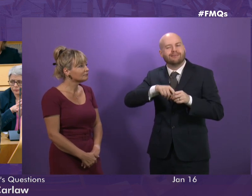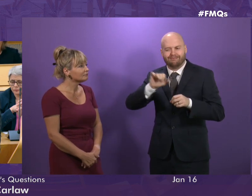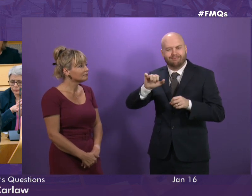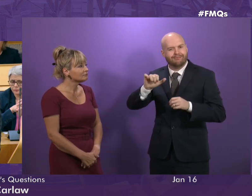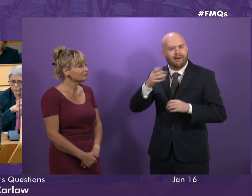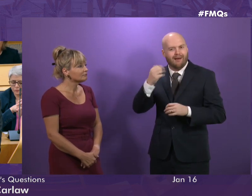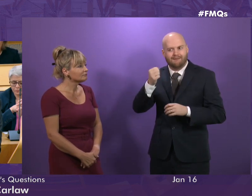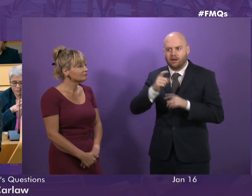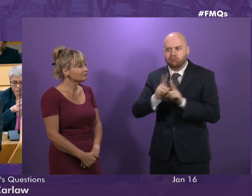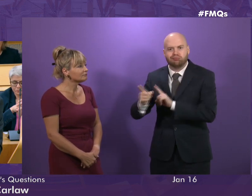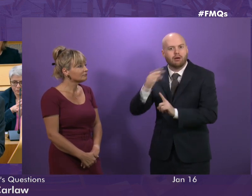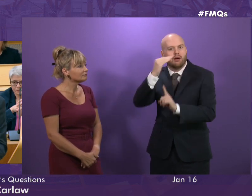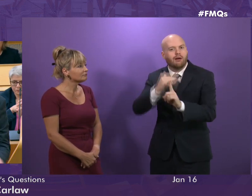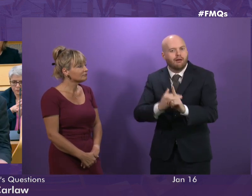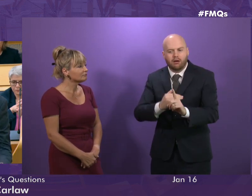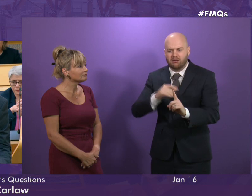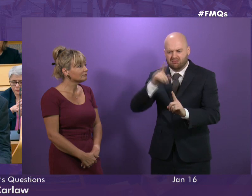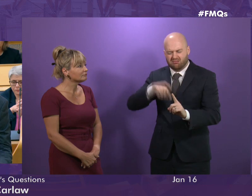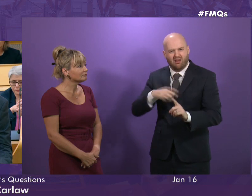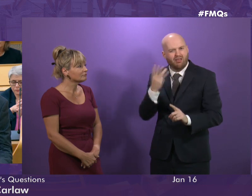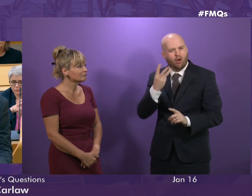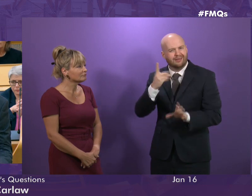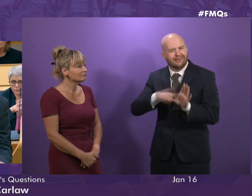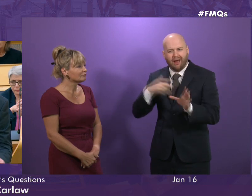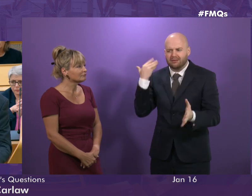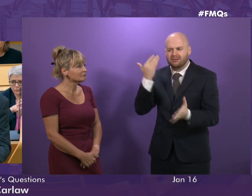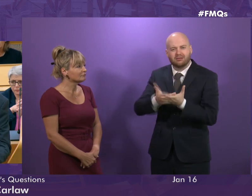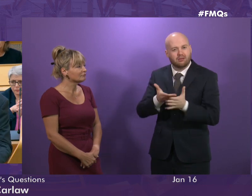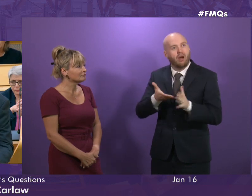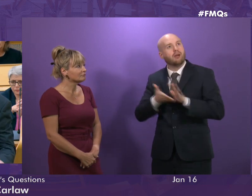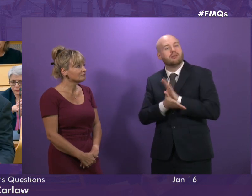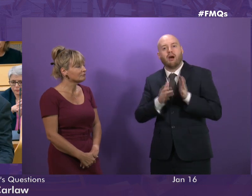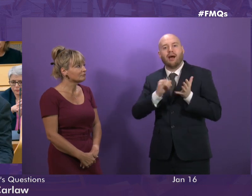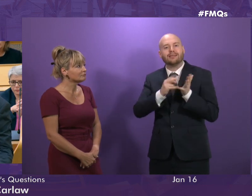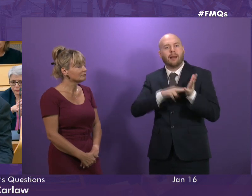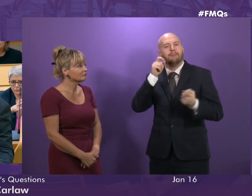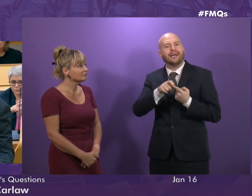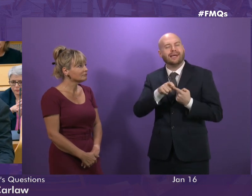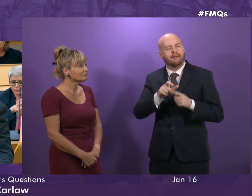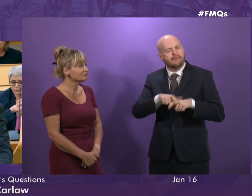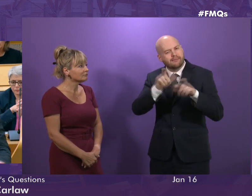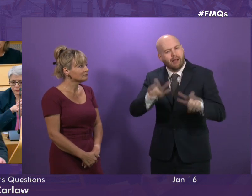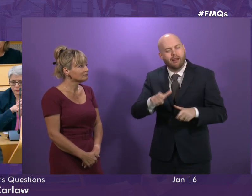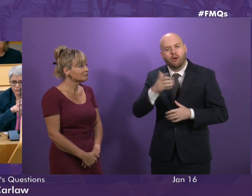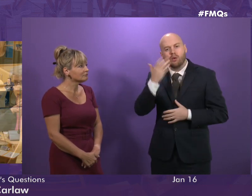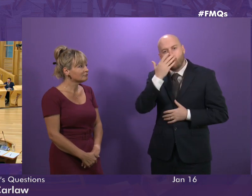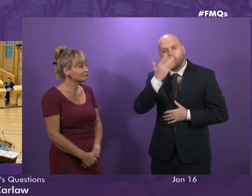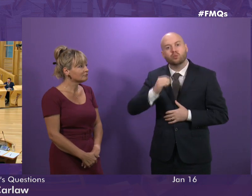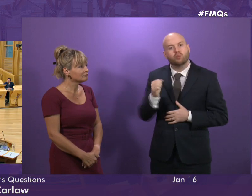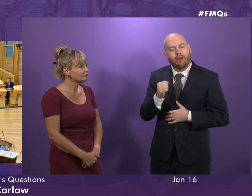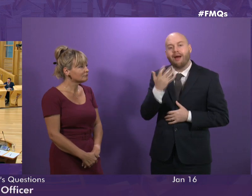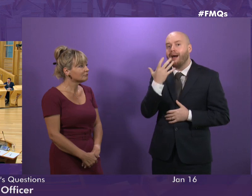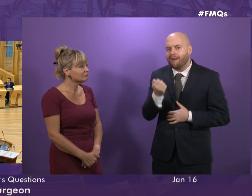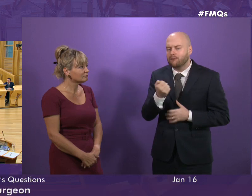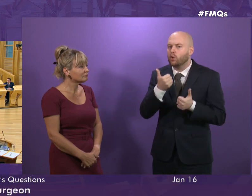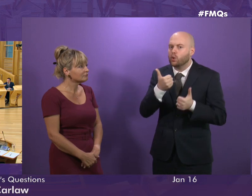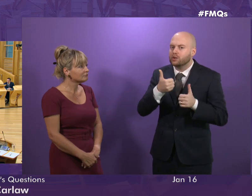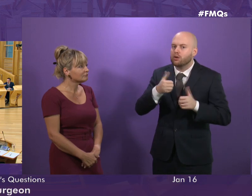claim that after 13 years of the SNP, Scotland’s schools are producing a strong set of results?